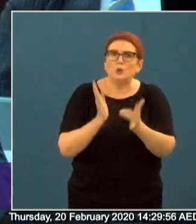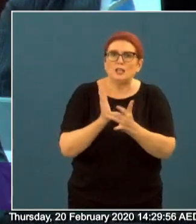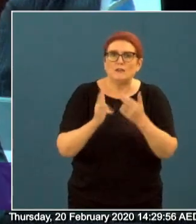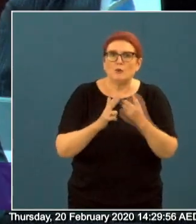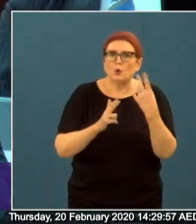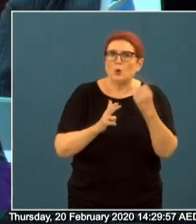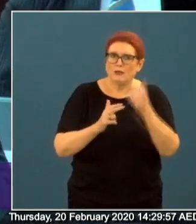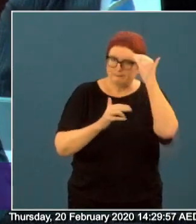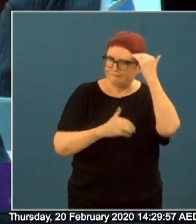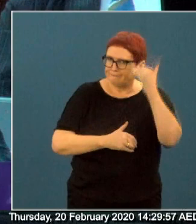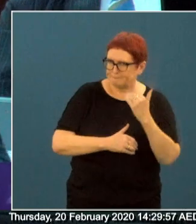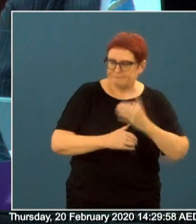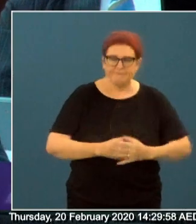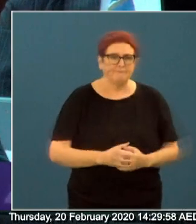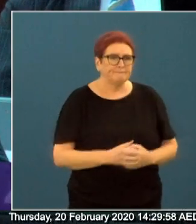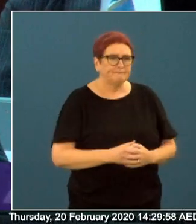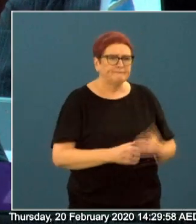that we talked about earlier from the US research